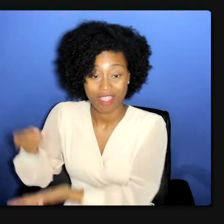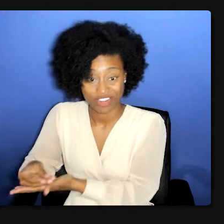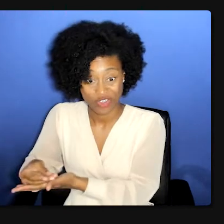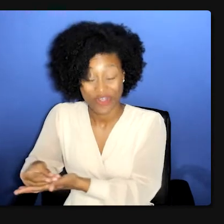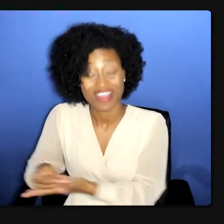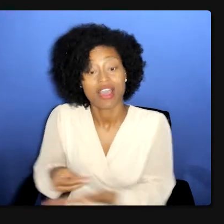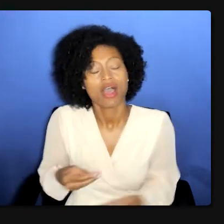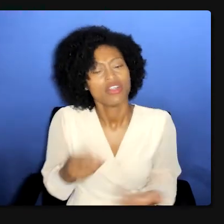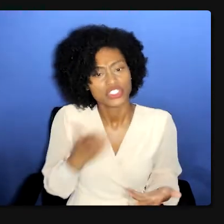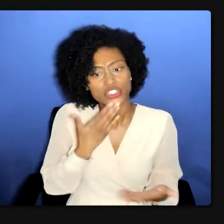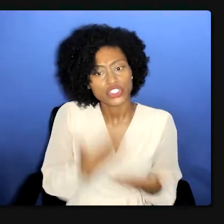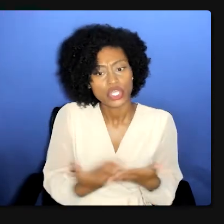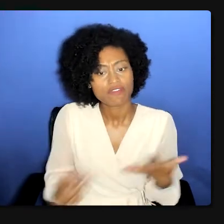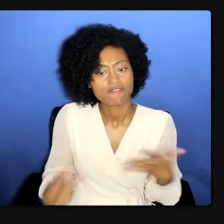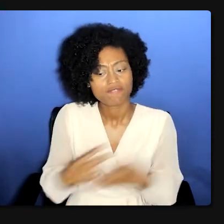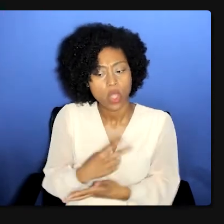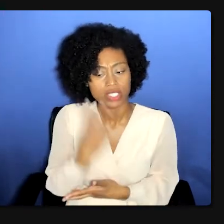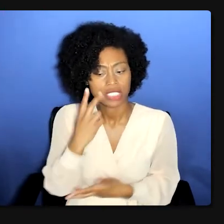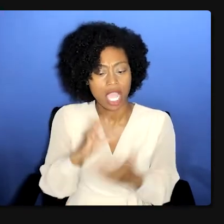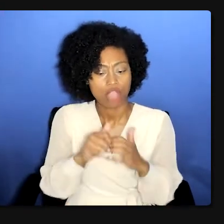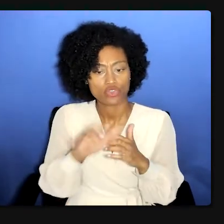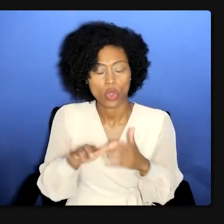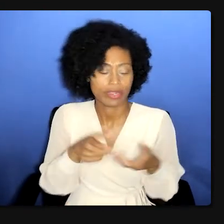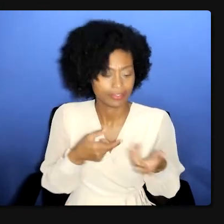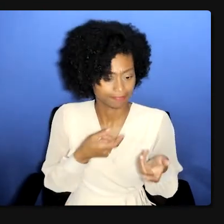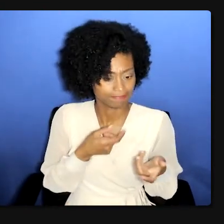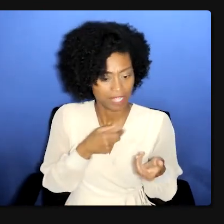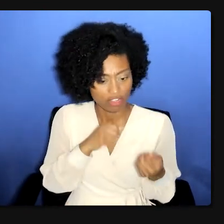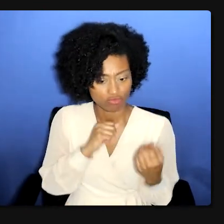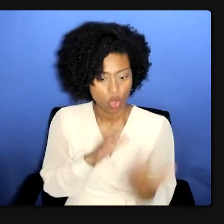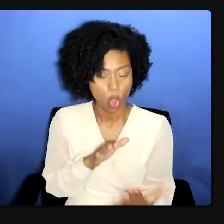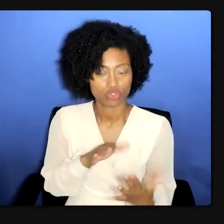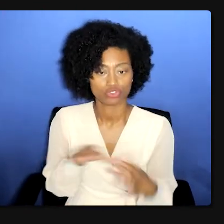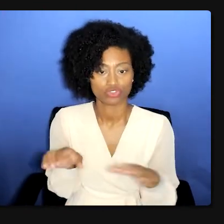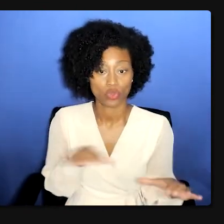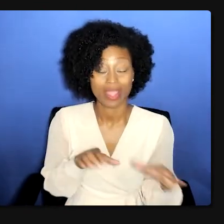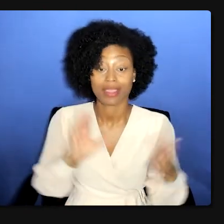So this is a really great overview of how your treatments are doing compared to your control.